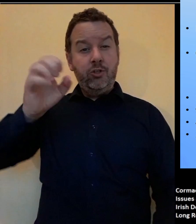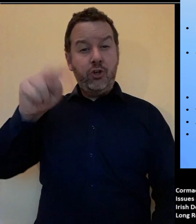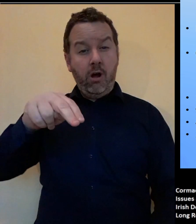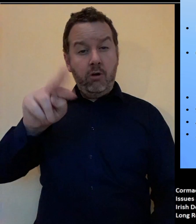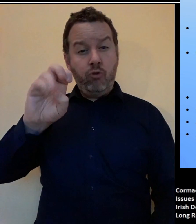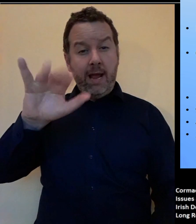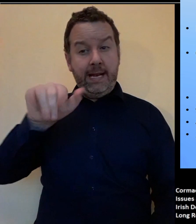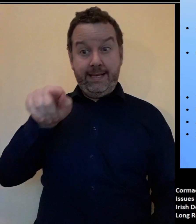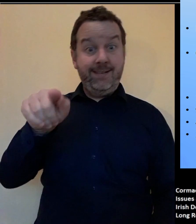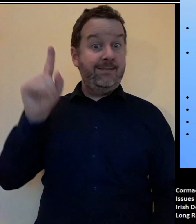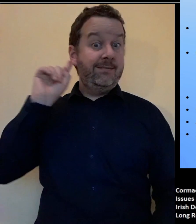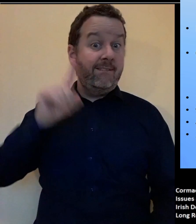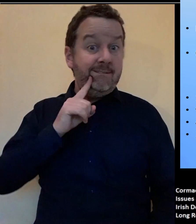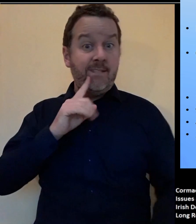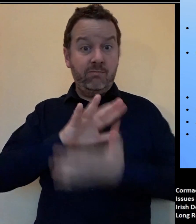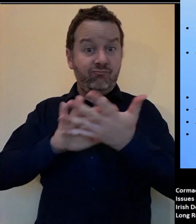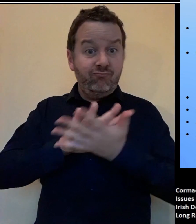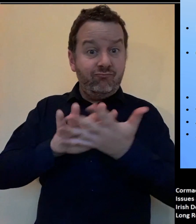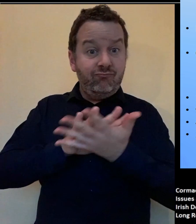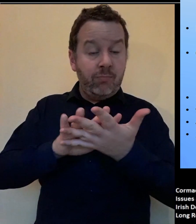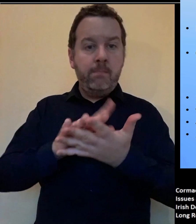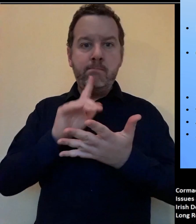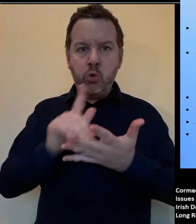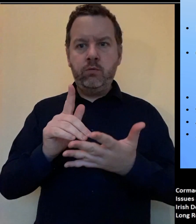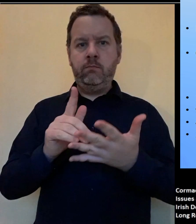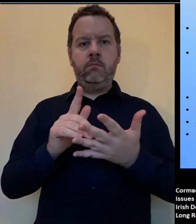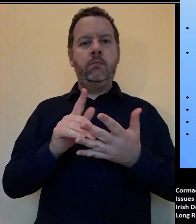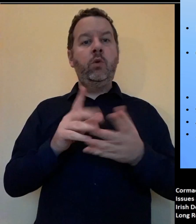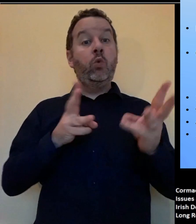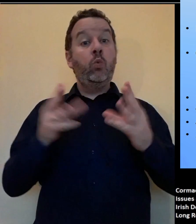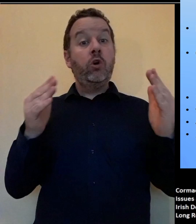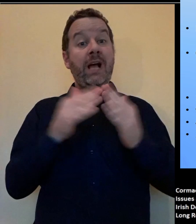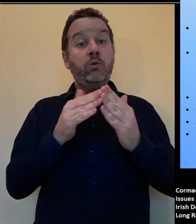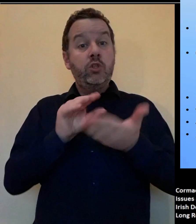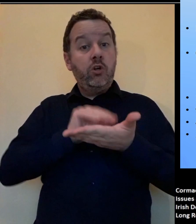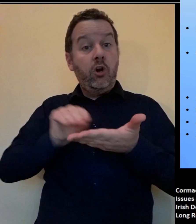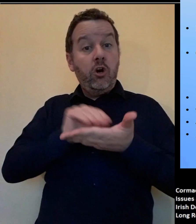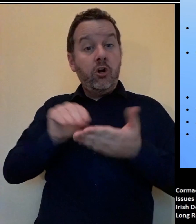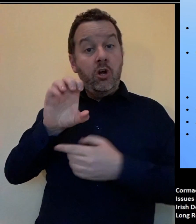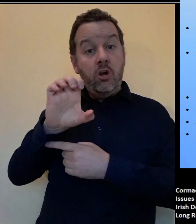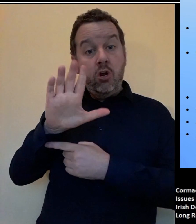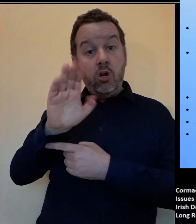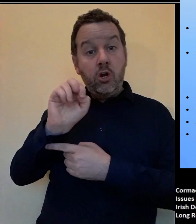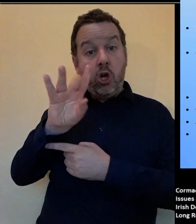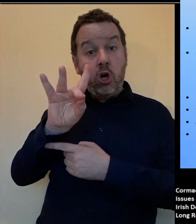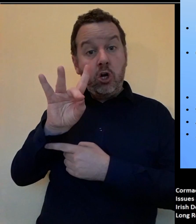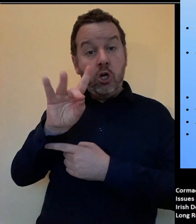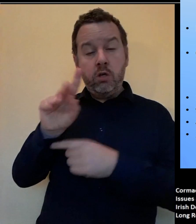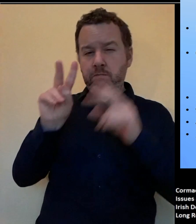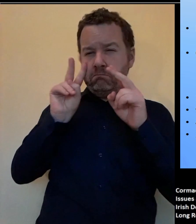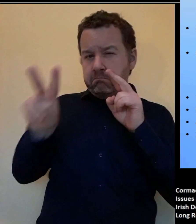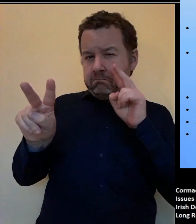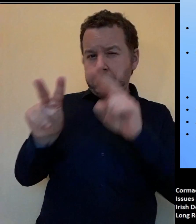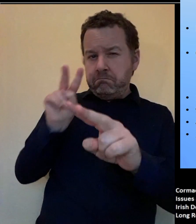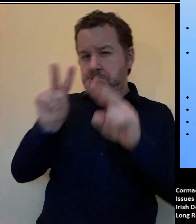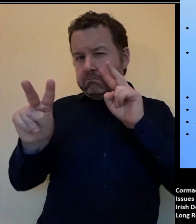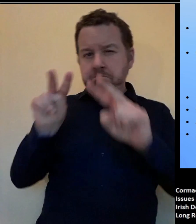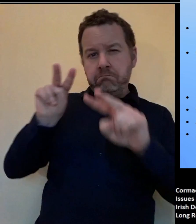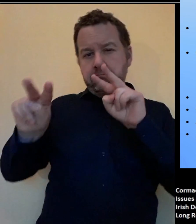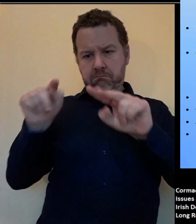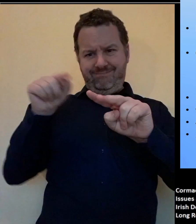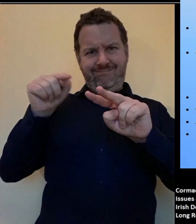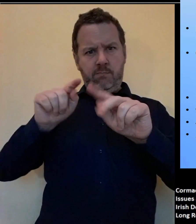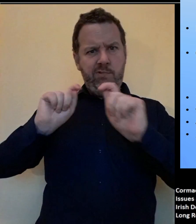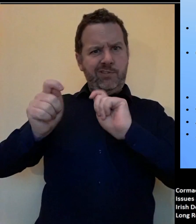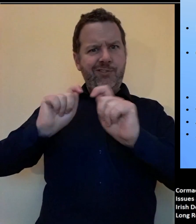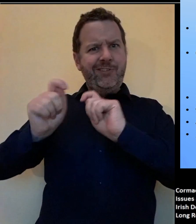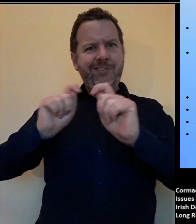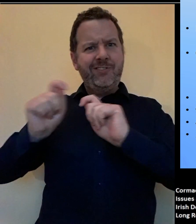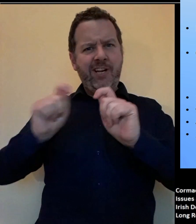So Reilly, a deaf signing pauper, is viewed, described, conceptualized and recorded by workhouse clerks